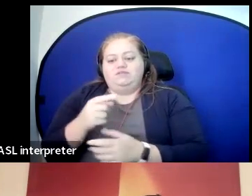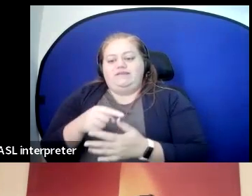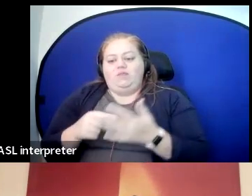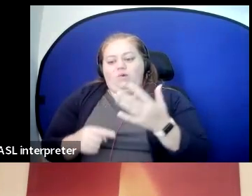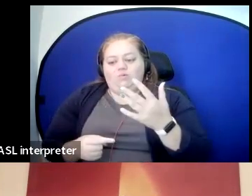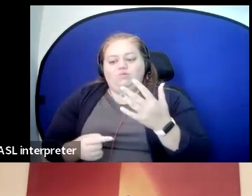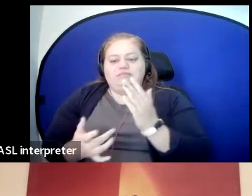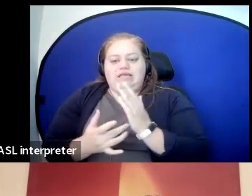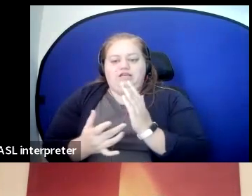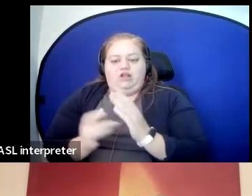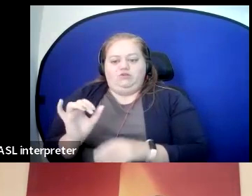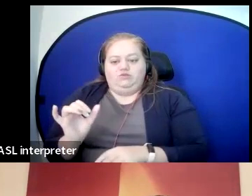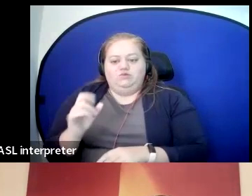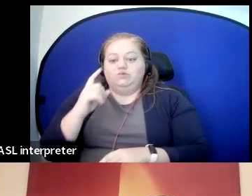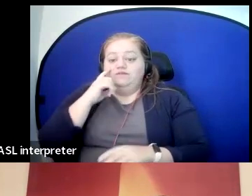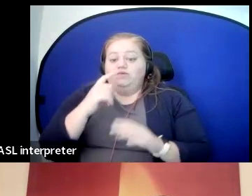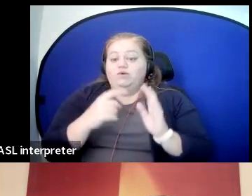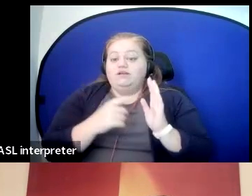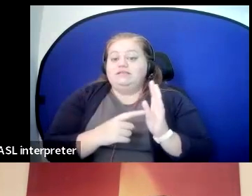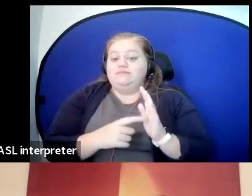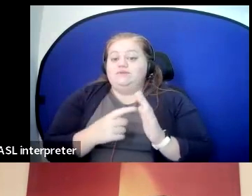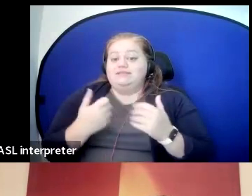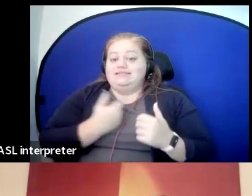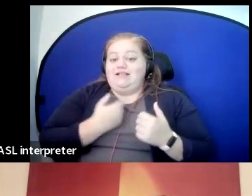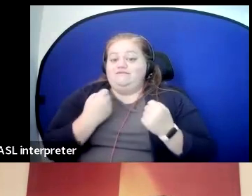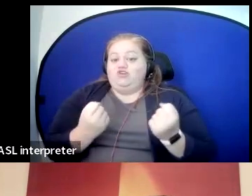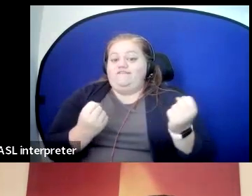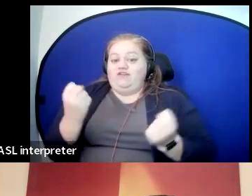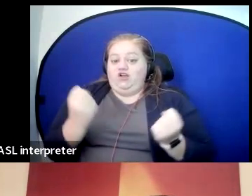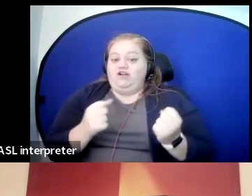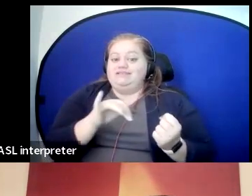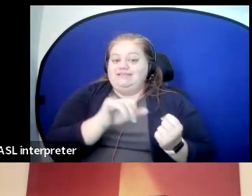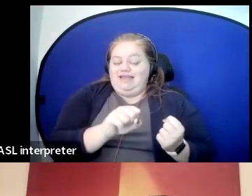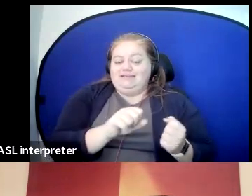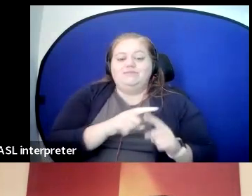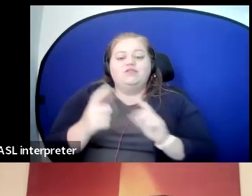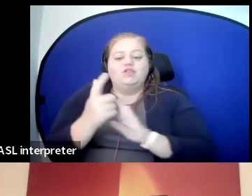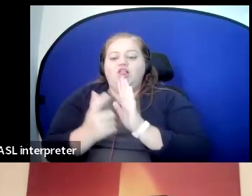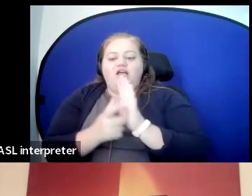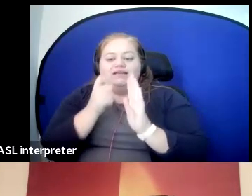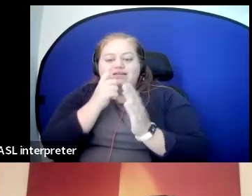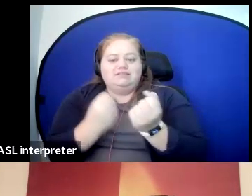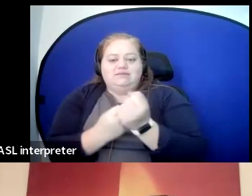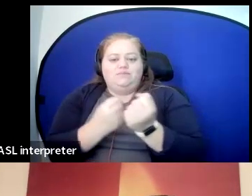So like, for instance, self-driving cars are there, yet we don't have the laws that support the use of them.